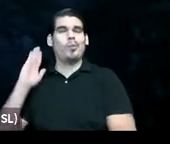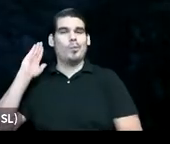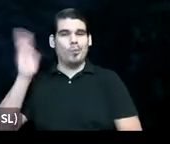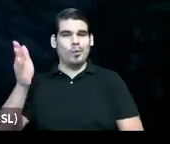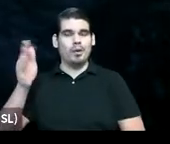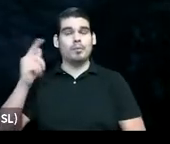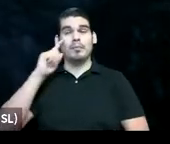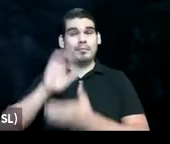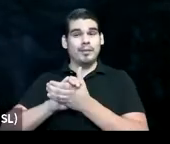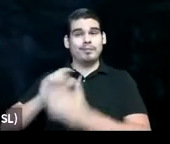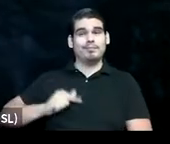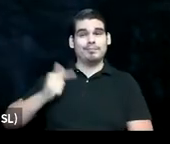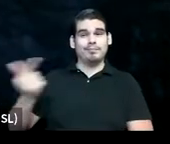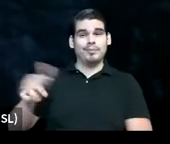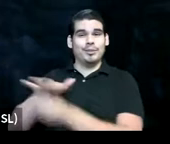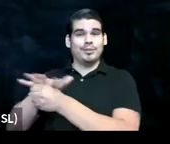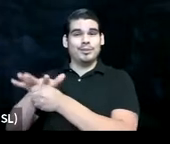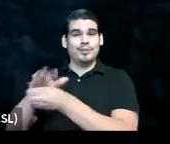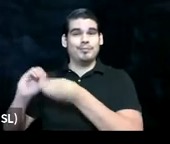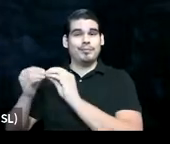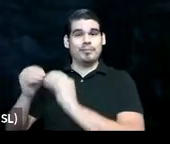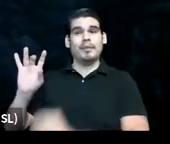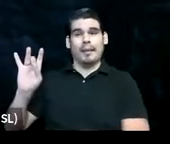If you want to recognize that for the discussion. Not sure if that was a follow up.